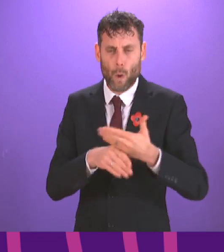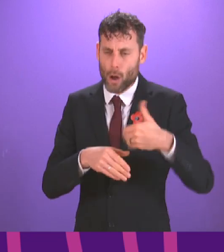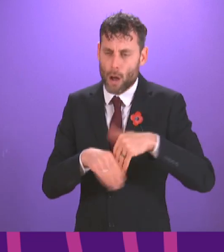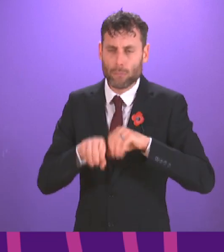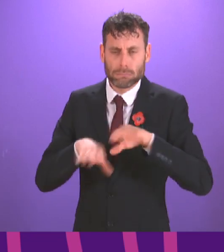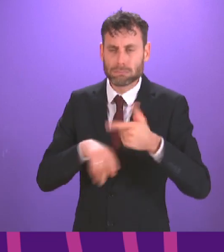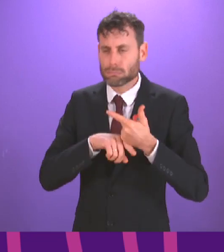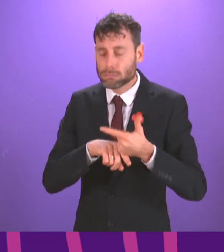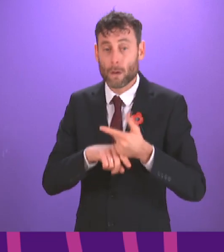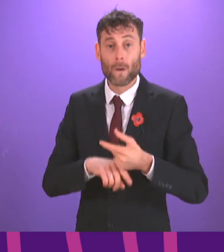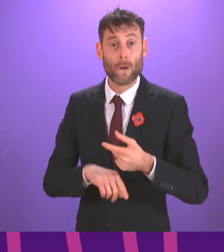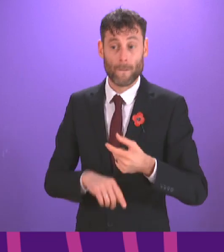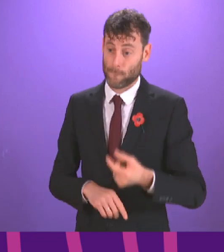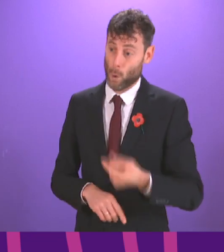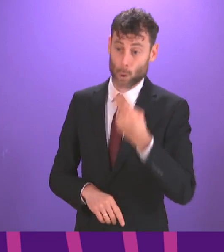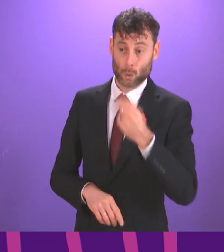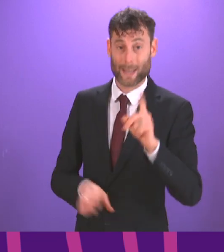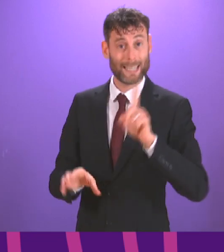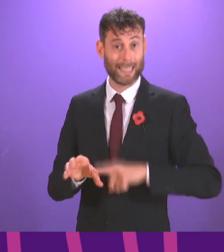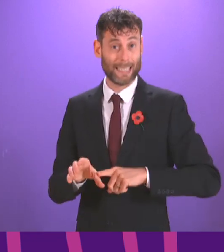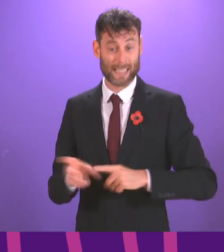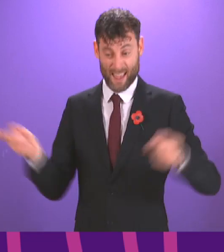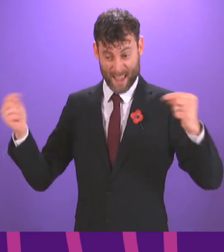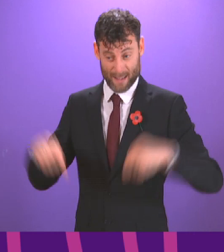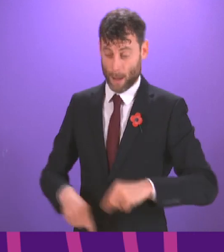and has spent more than two decades—every moment of our political life here in the Scottish